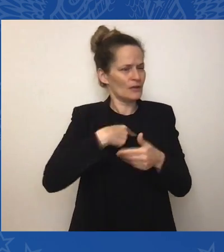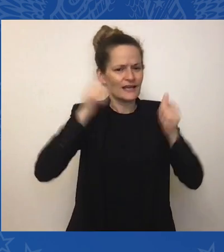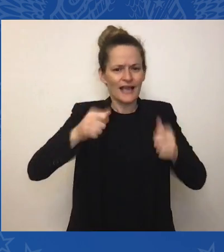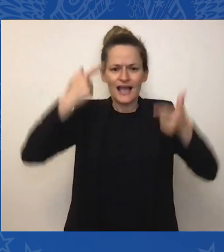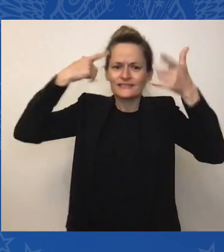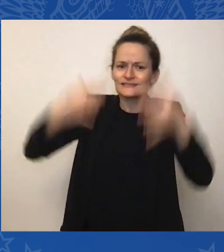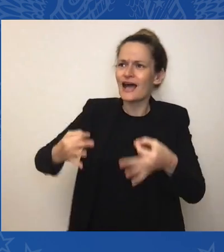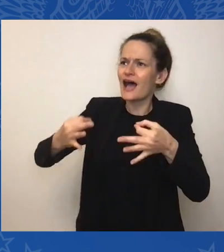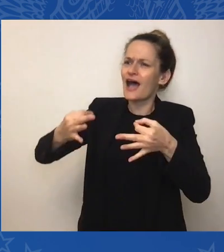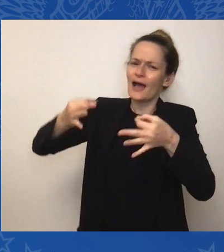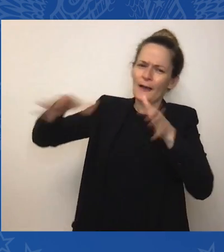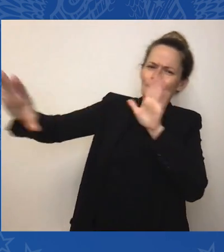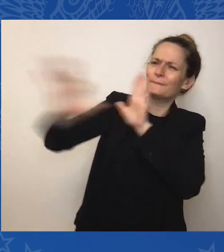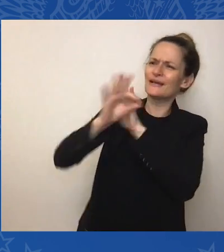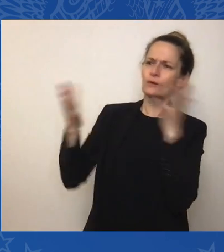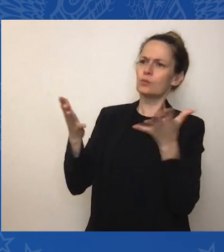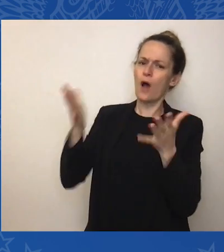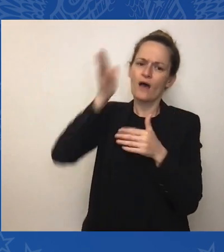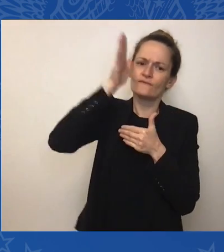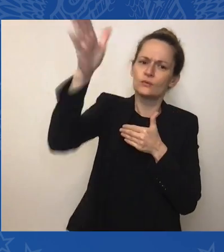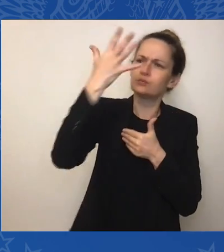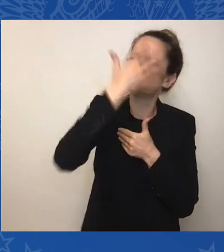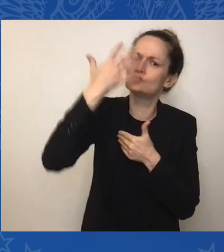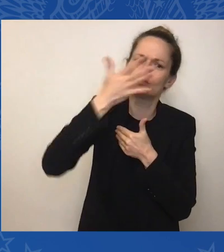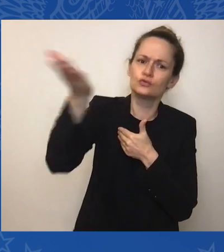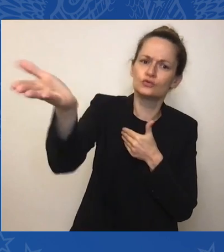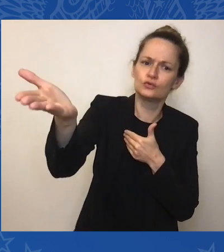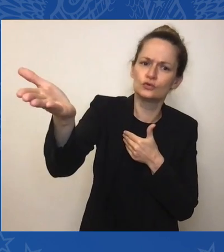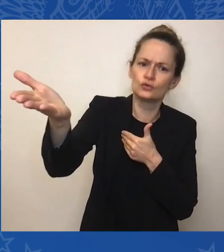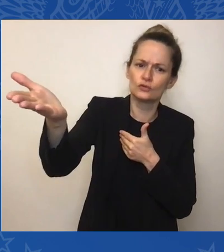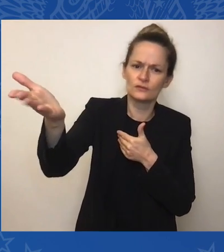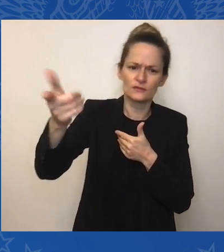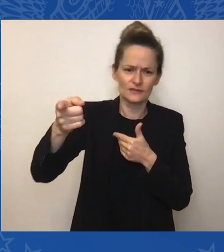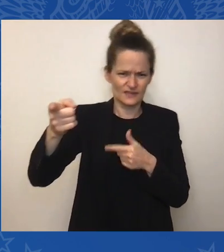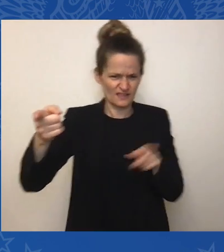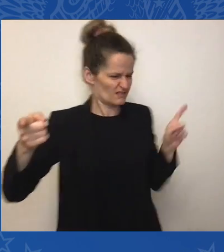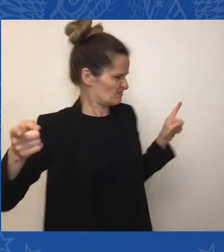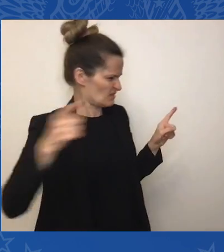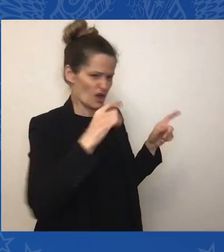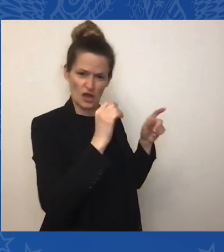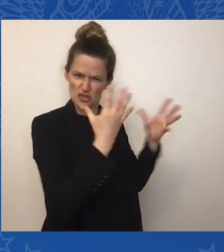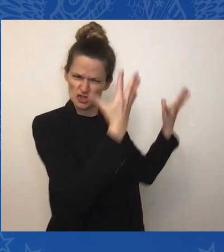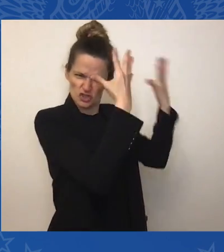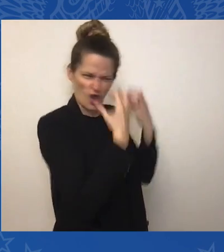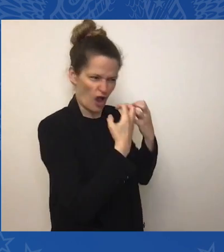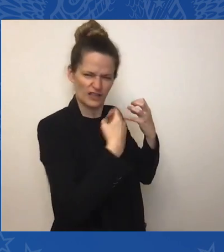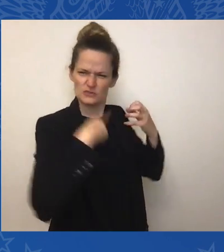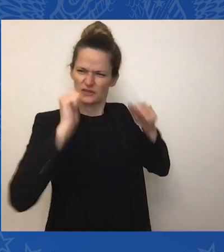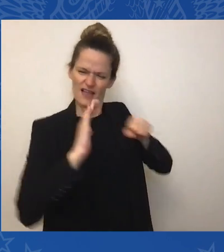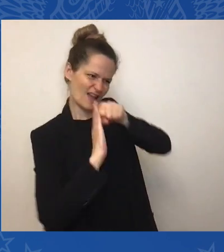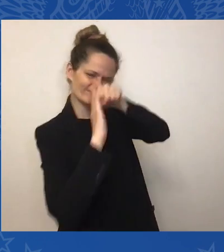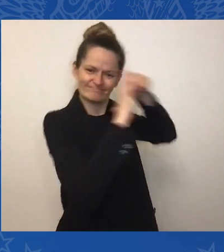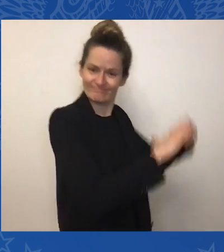that darkness will not prevail over light. In the last five years since many of you were in high school,